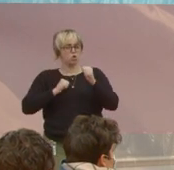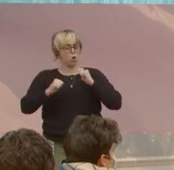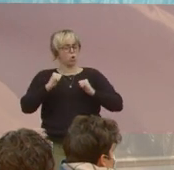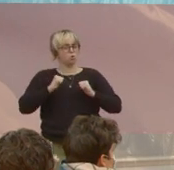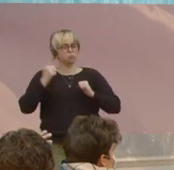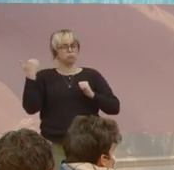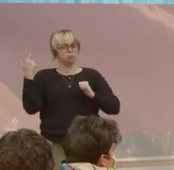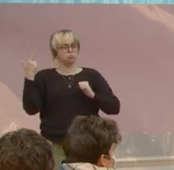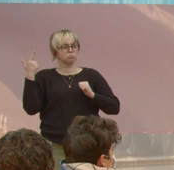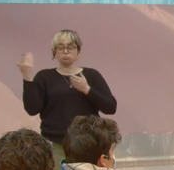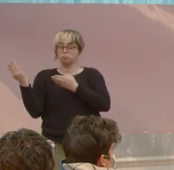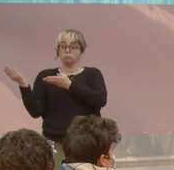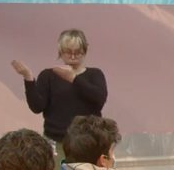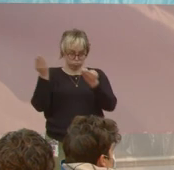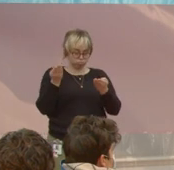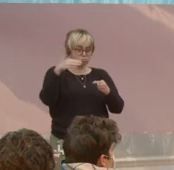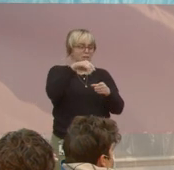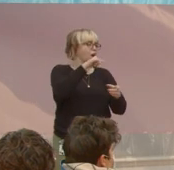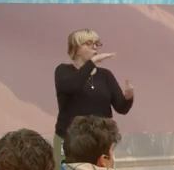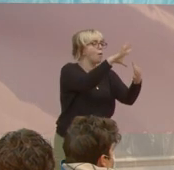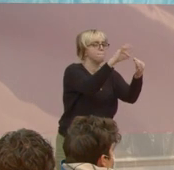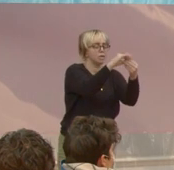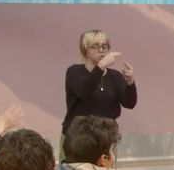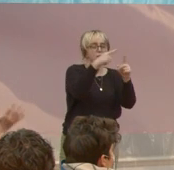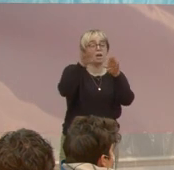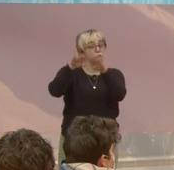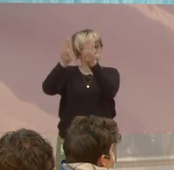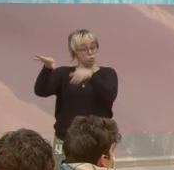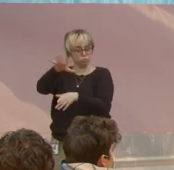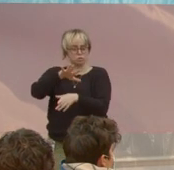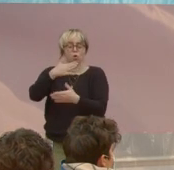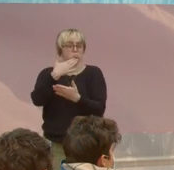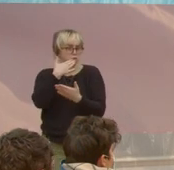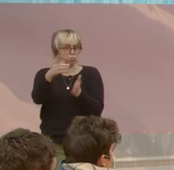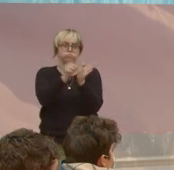to be brought into a museum again, I won't mention names and stuff, because this kind of out of the press, I just really